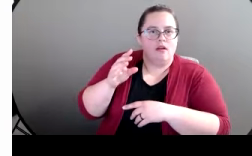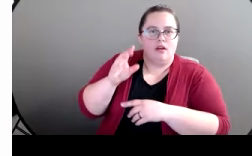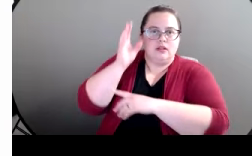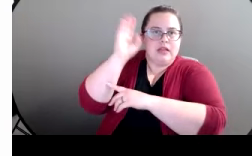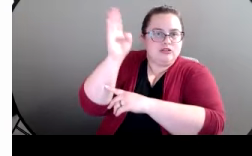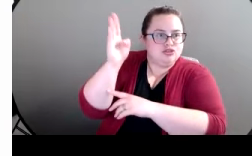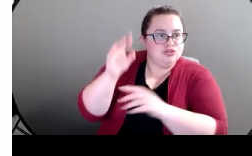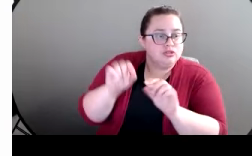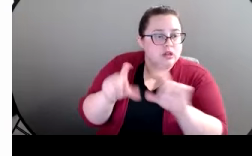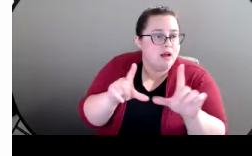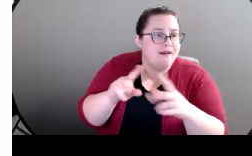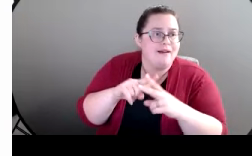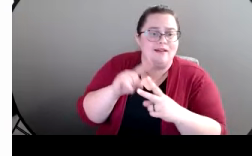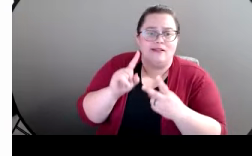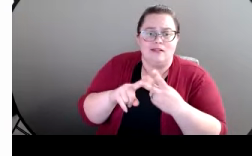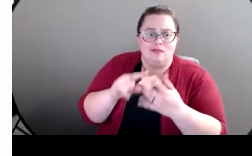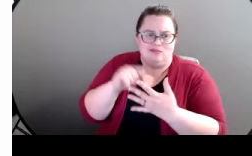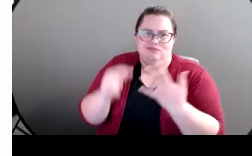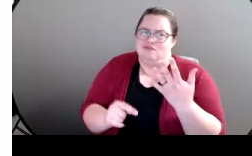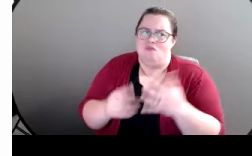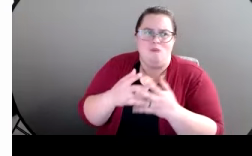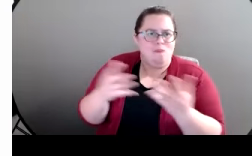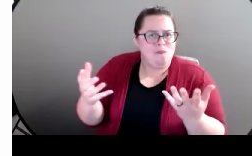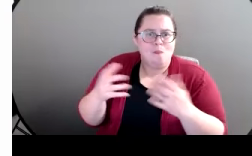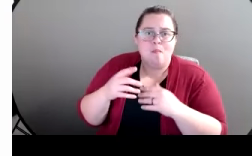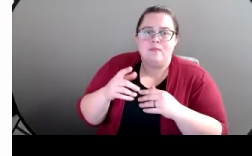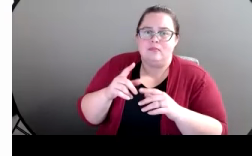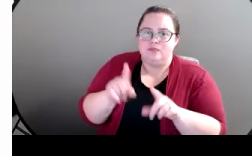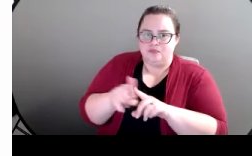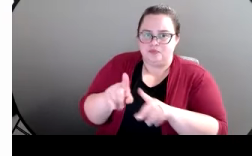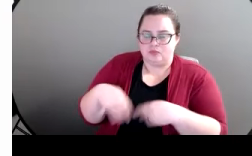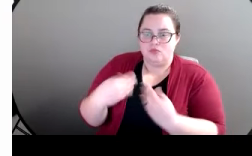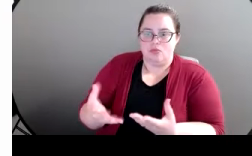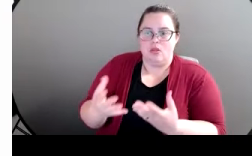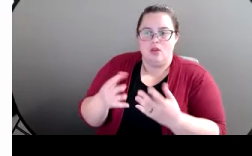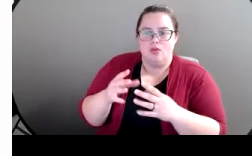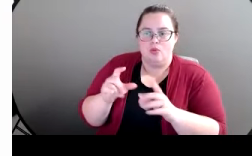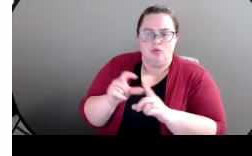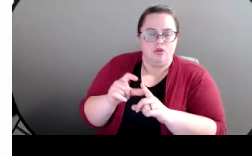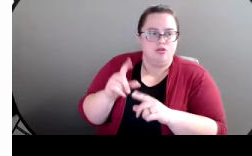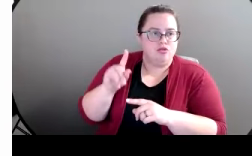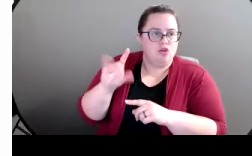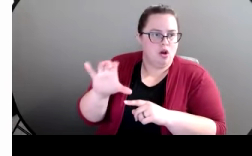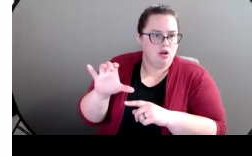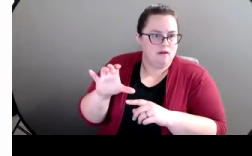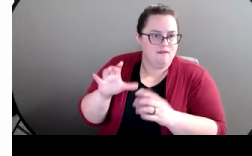It also provides you the Word doc files so you can edit the textbook